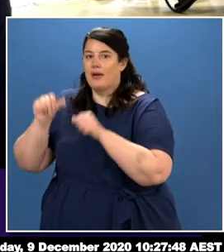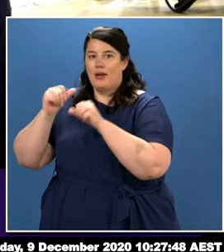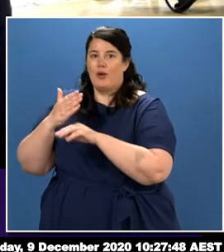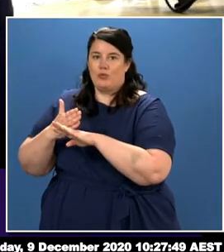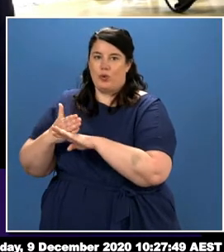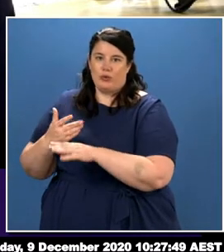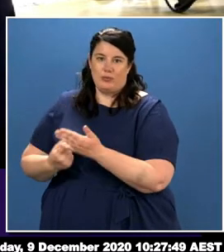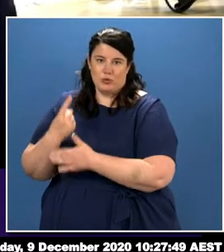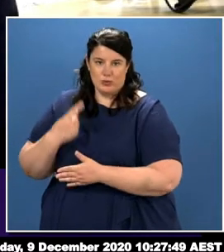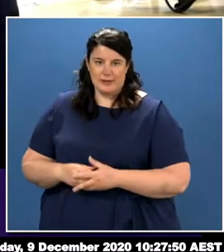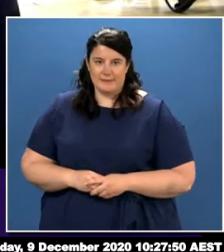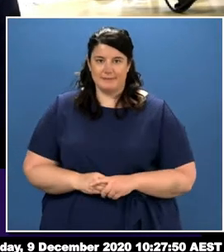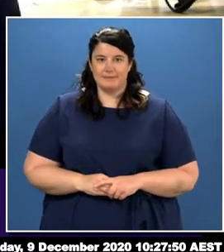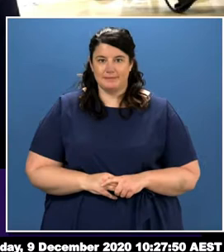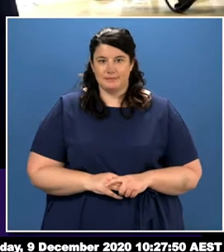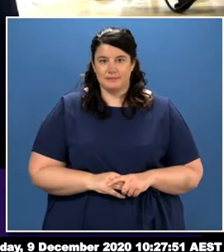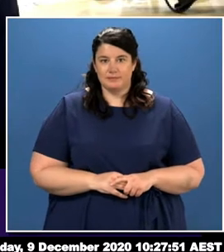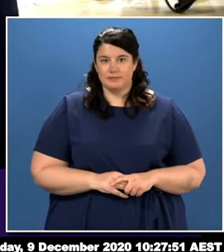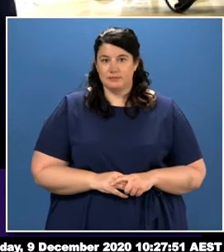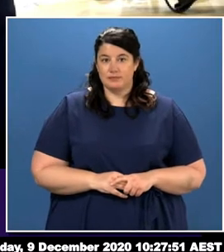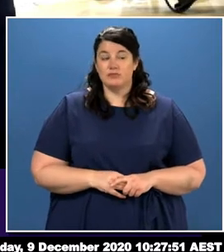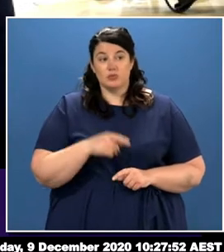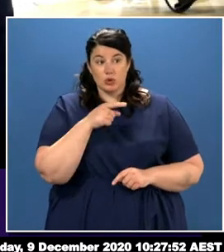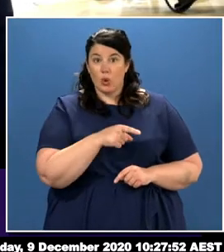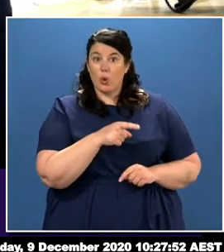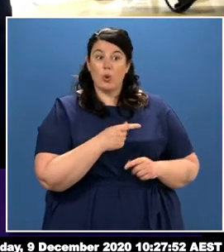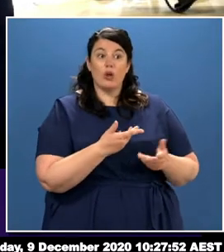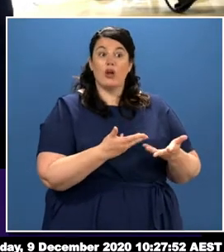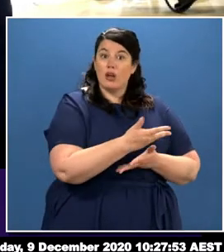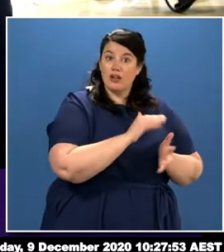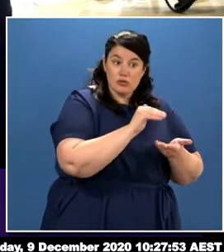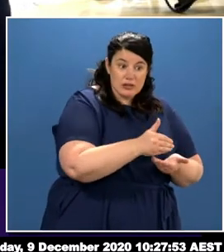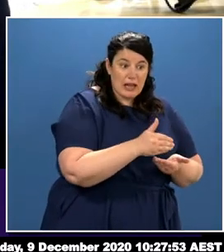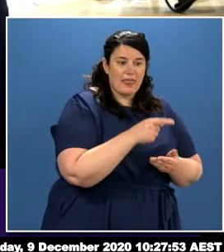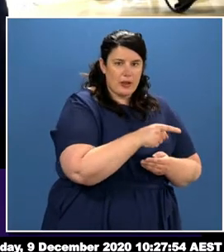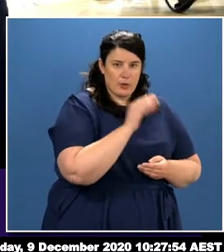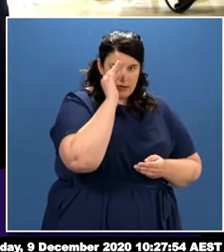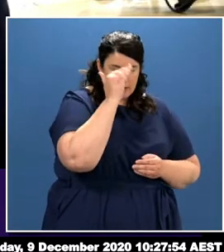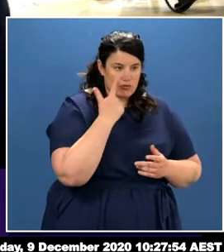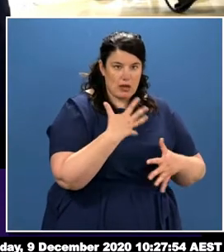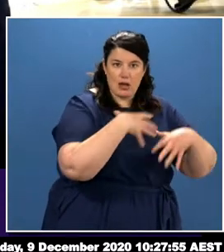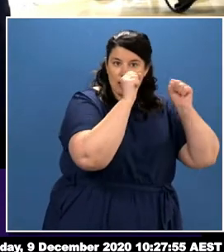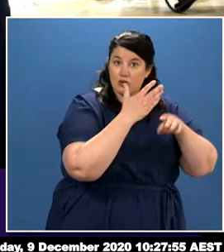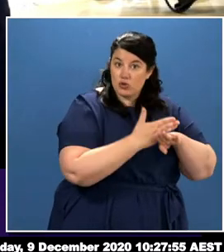Right. So you were introduced to the contact but you pursued the opportunity and that was successful in obtaining those opportunities?